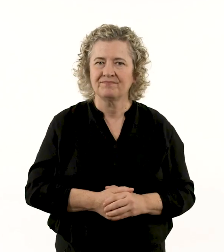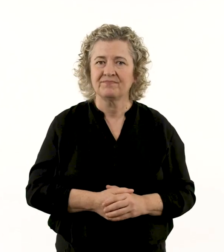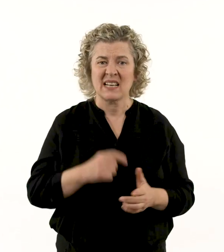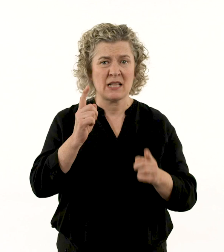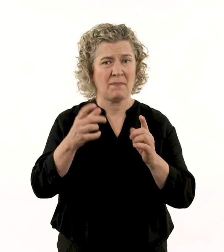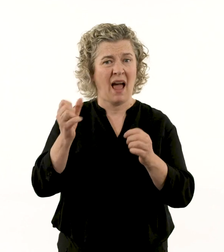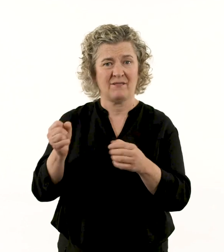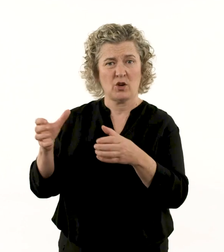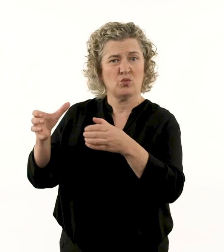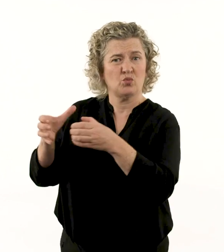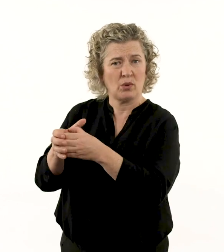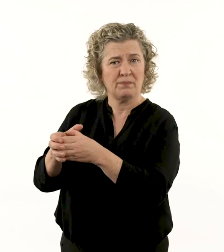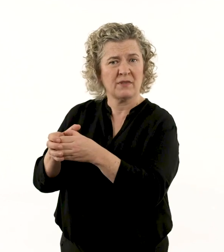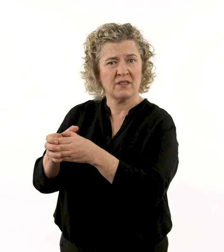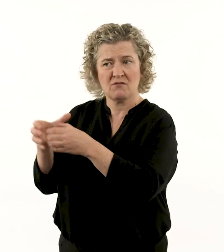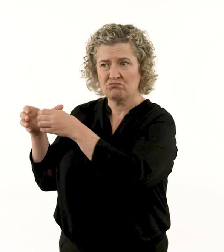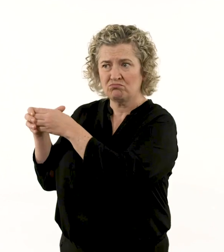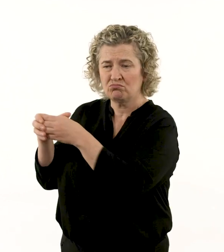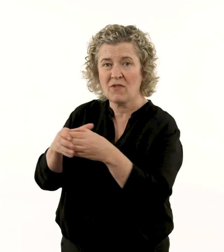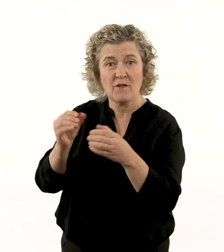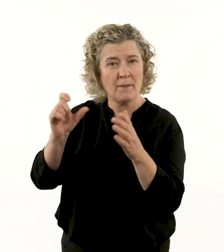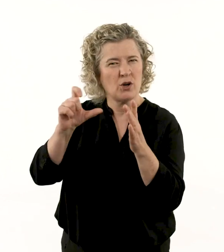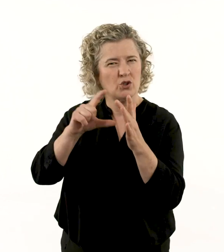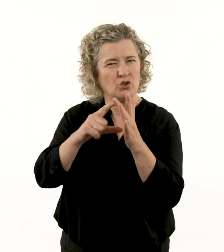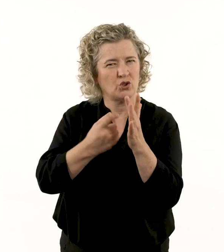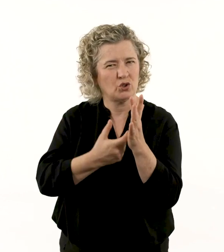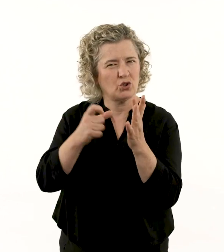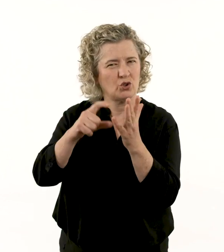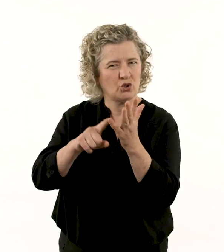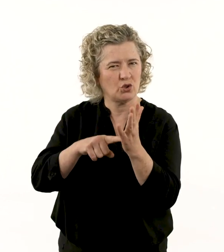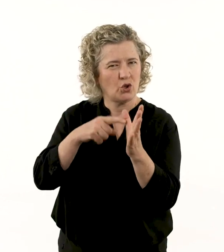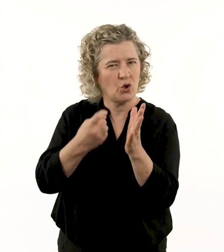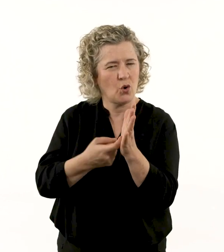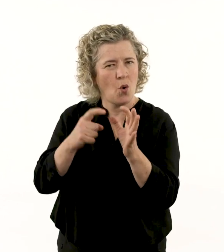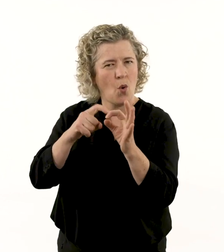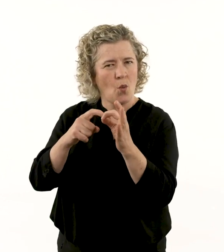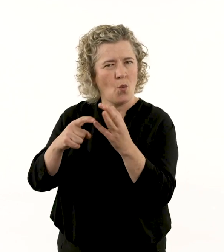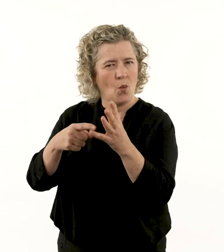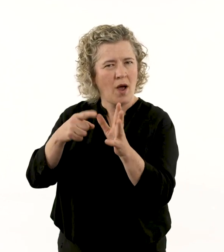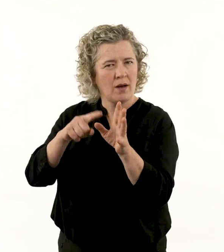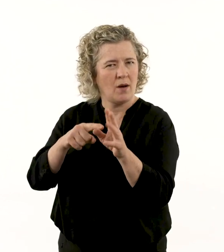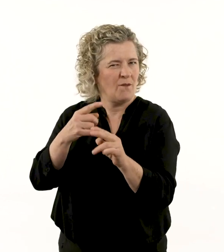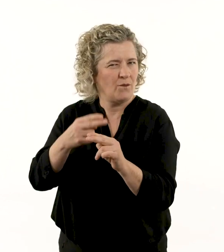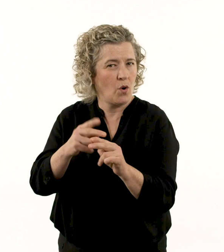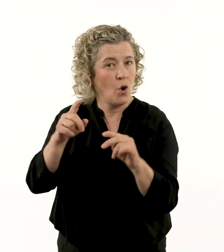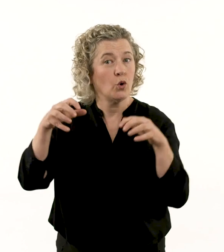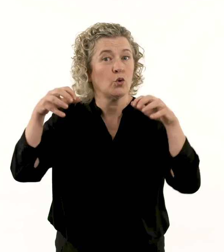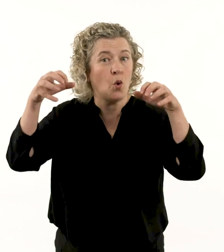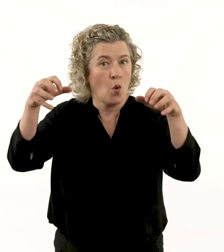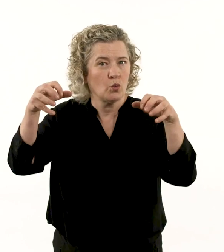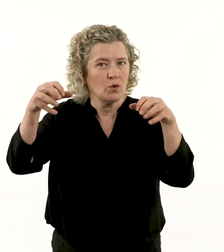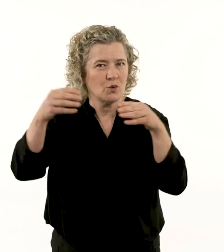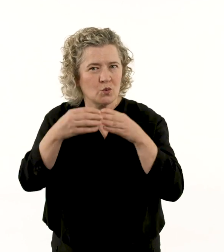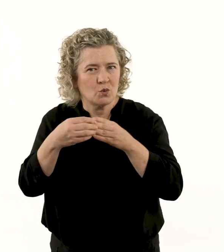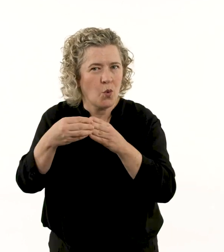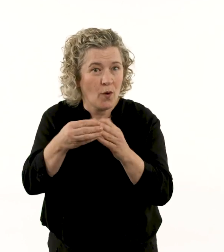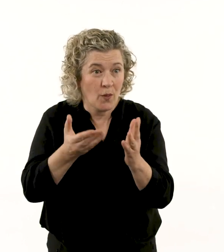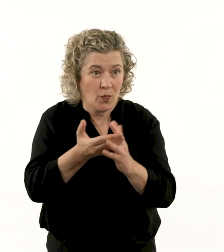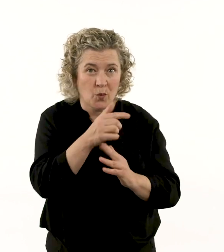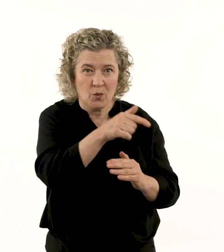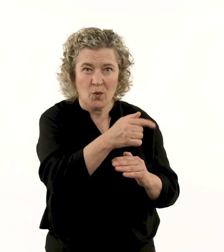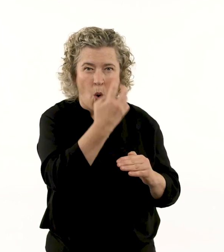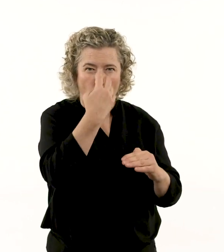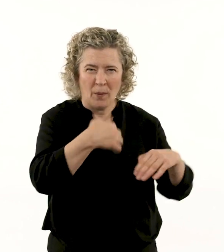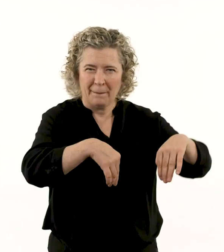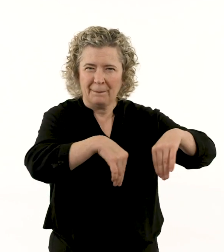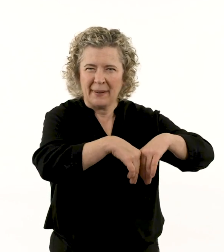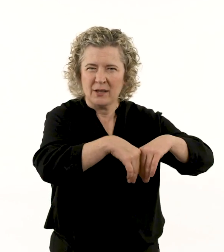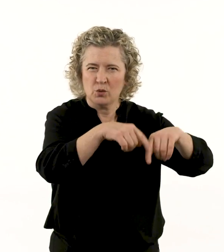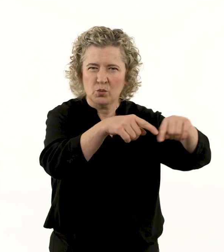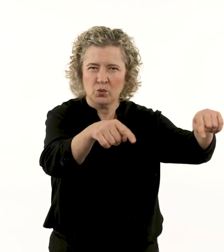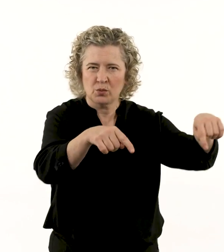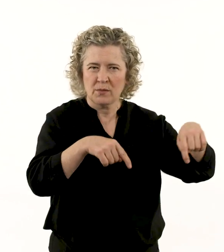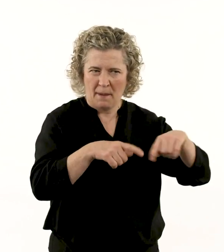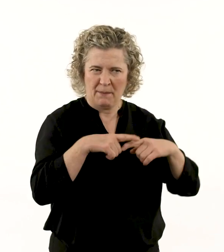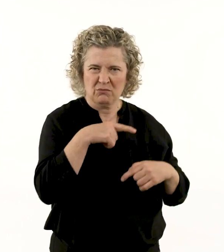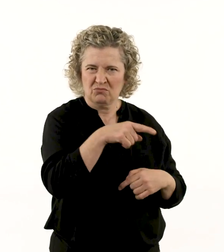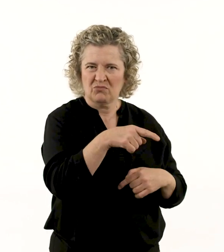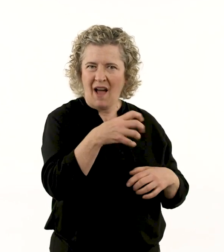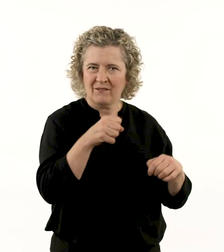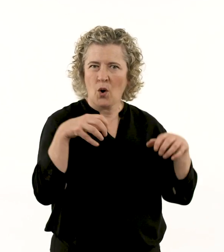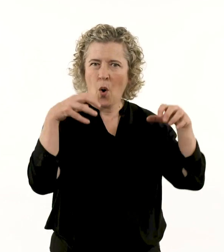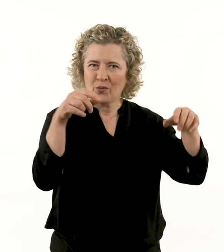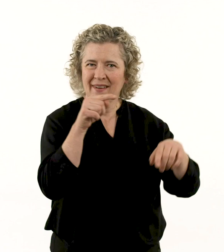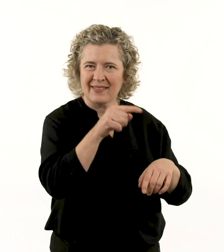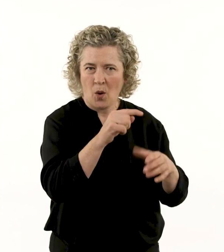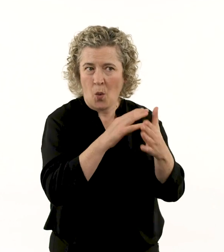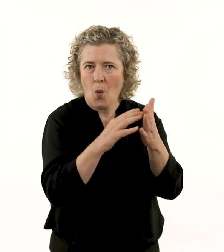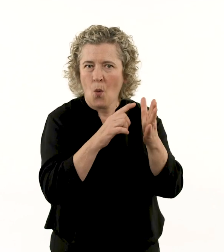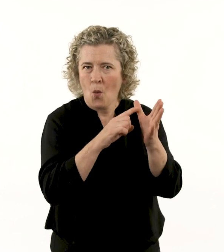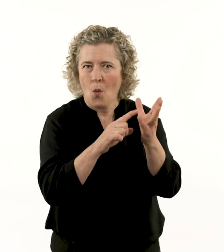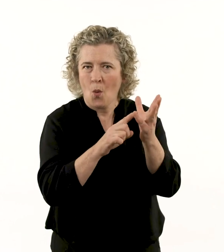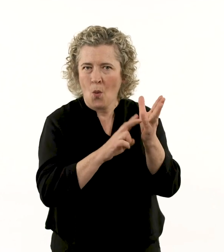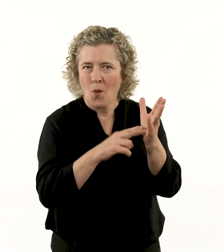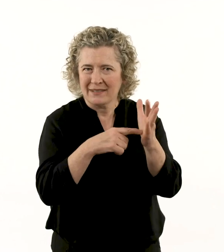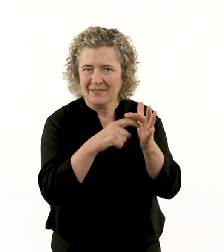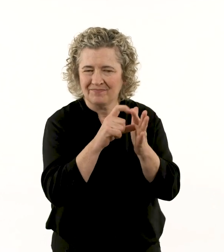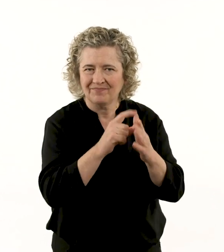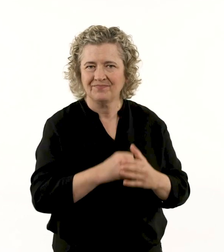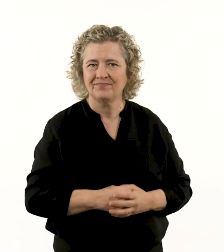Sometimes the Circular Quay ghost tours would walk through because one of our bin rooms was haunted.